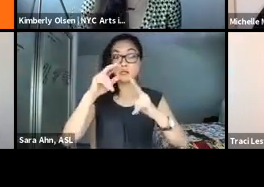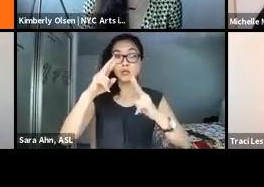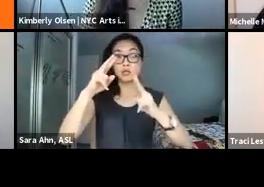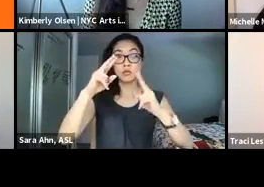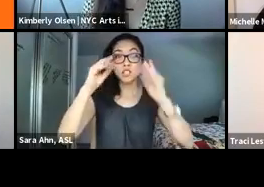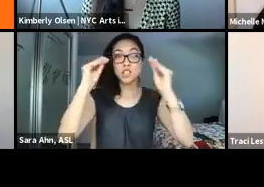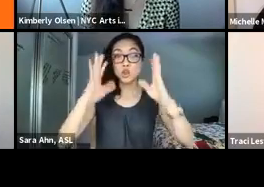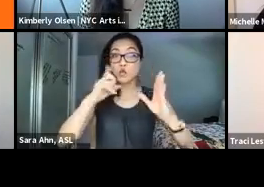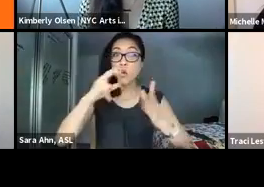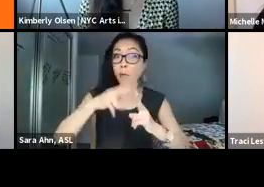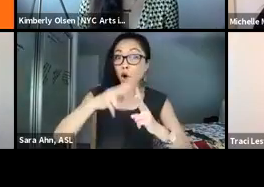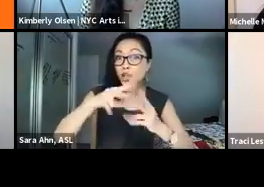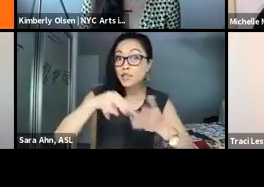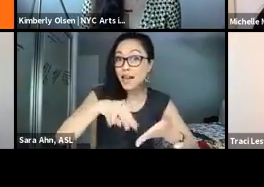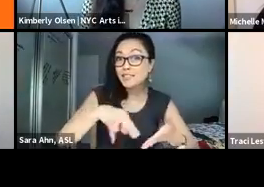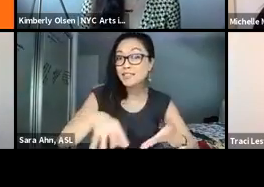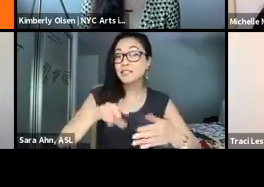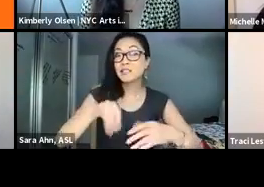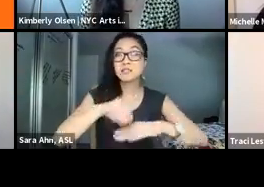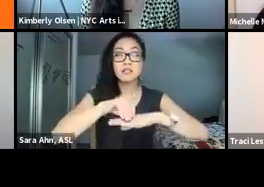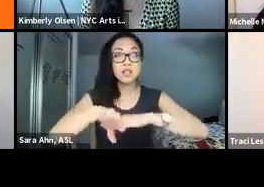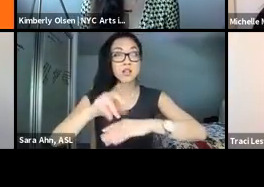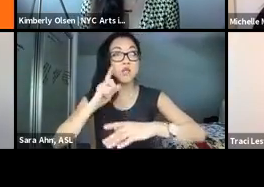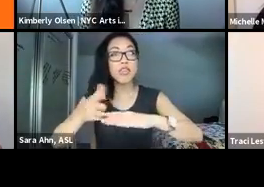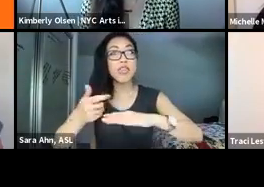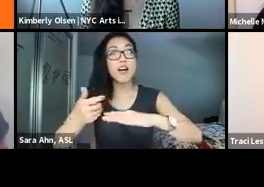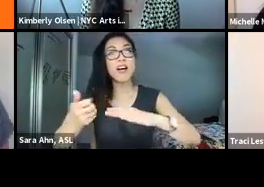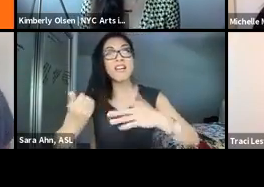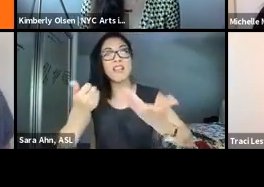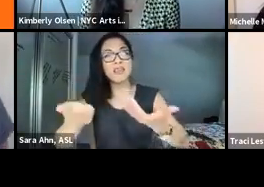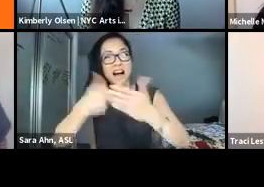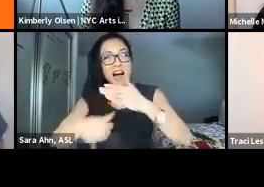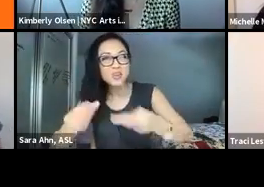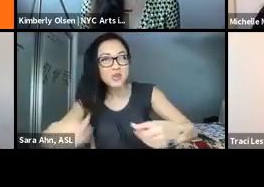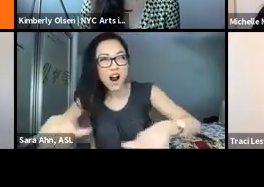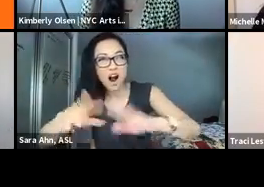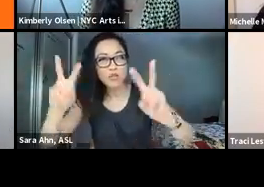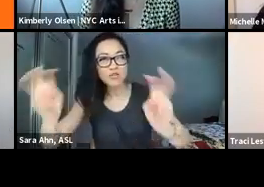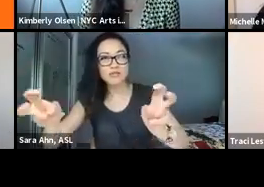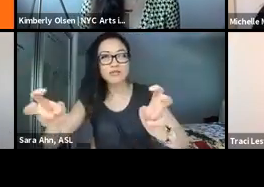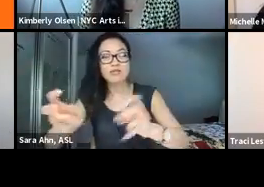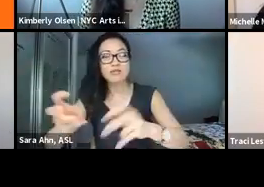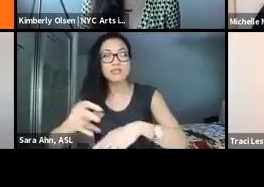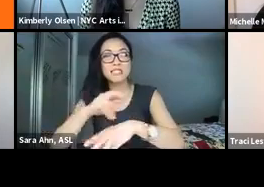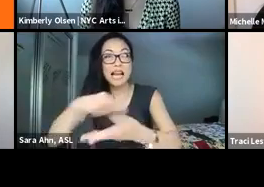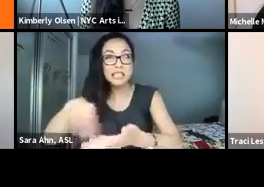of sectors. In New York City, our tourism industry